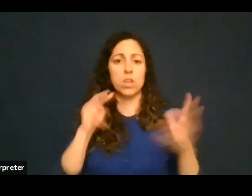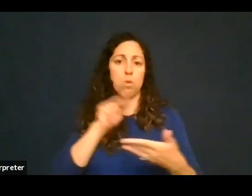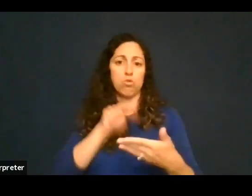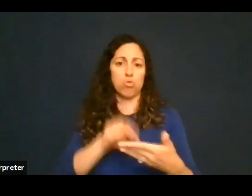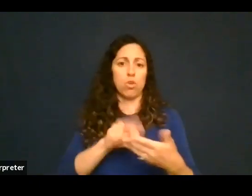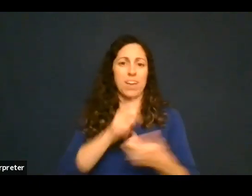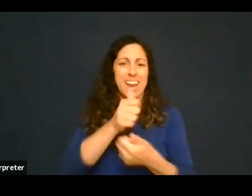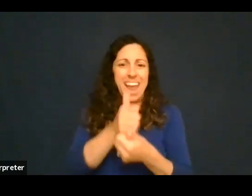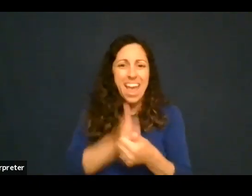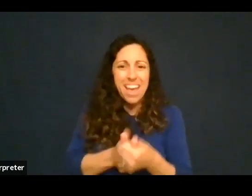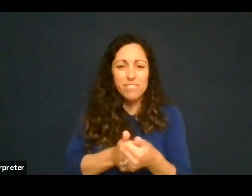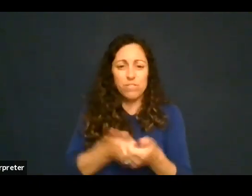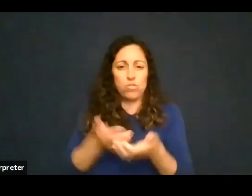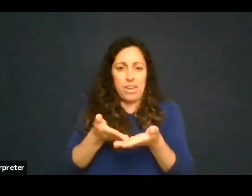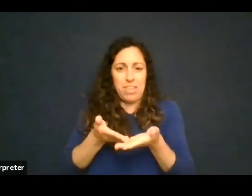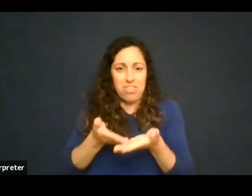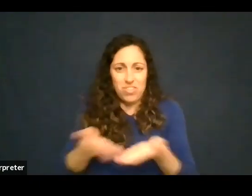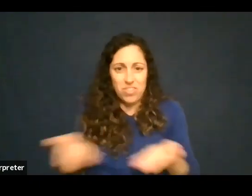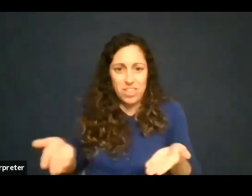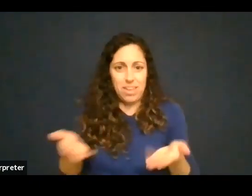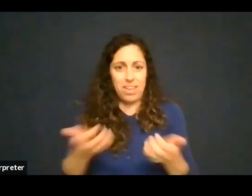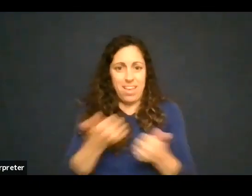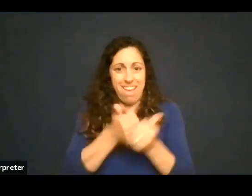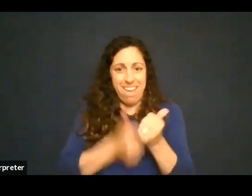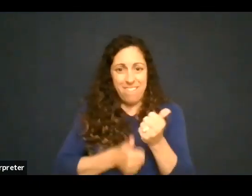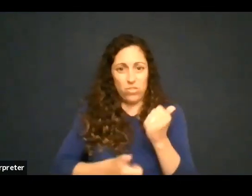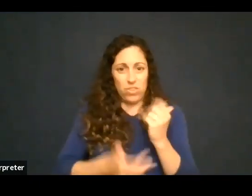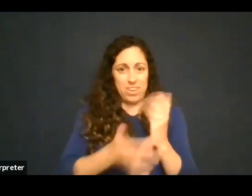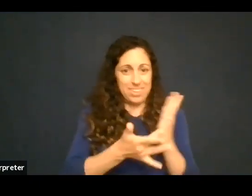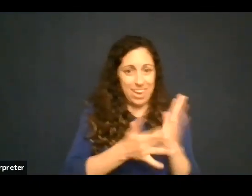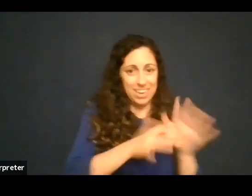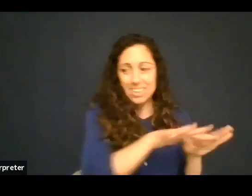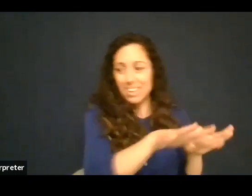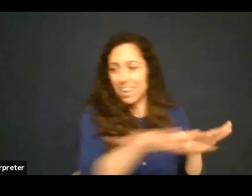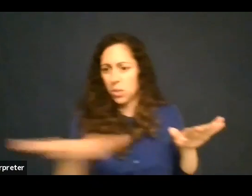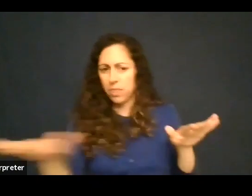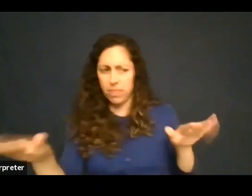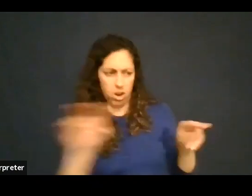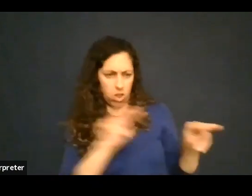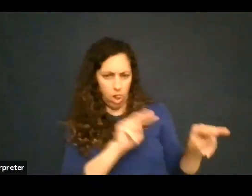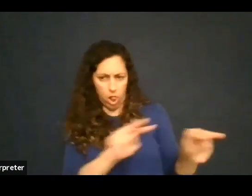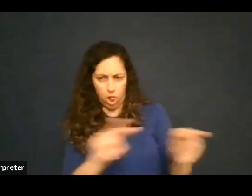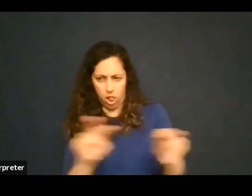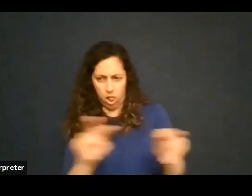how the characteristics on those tests change over time. Because in natural history study,